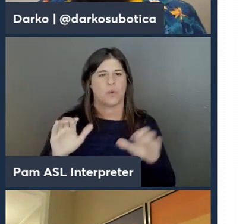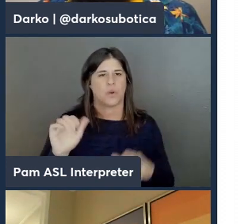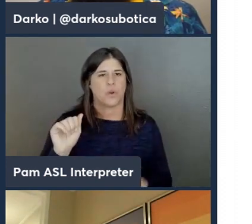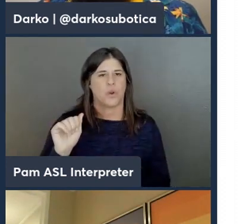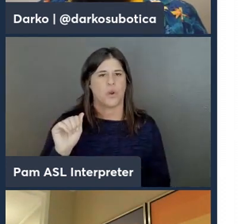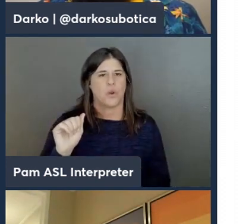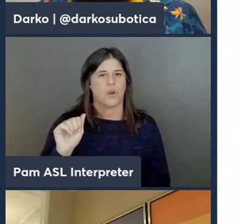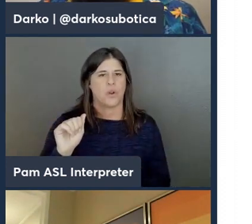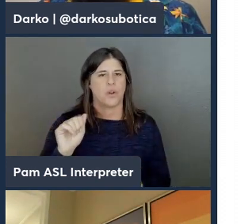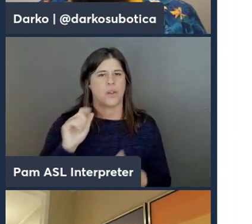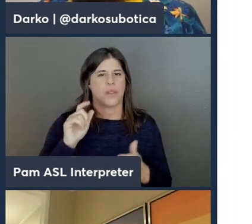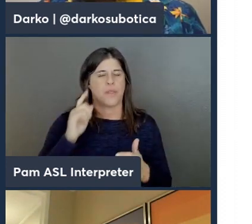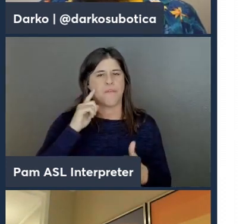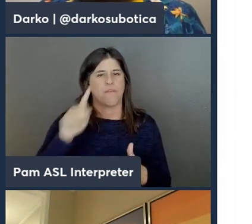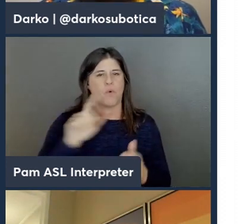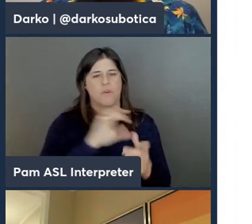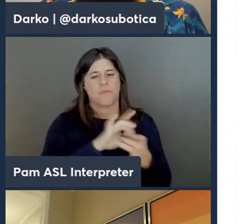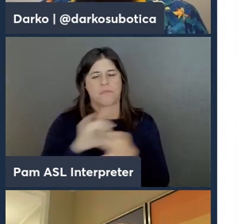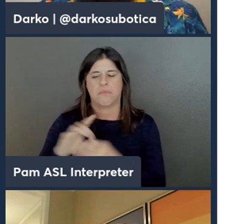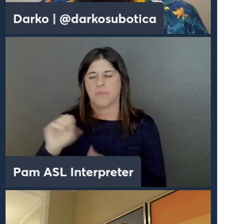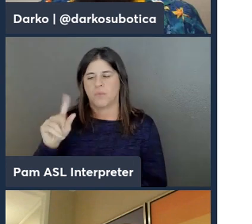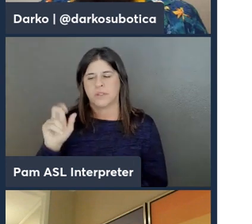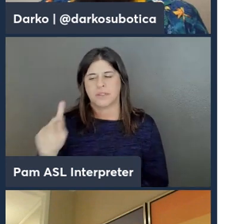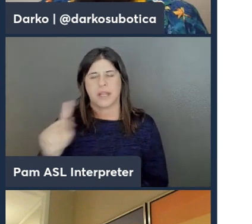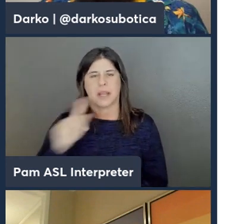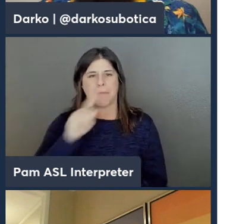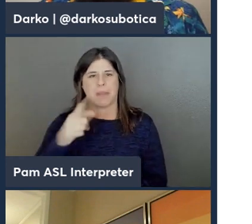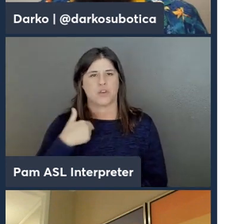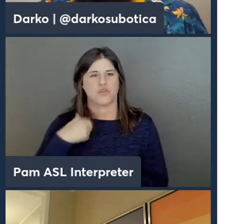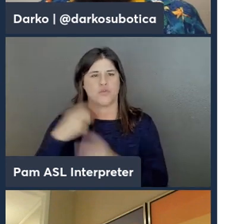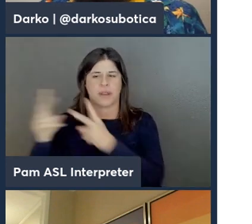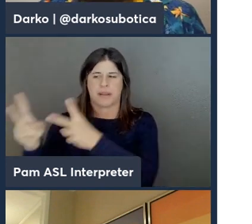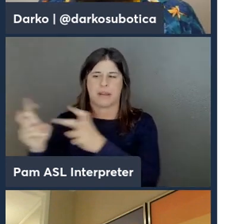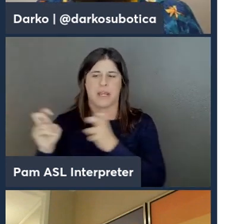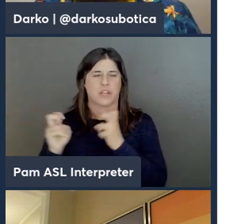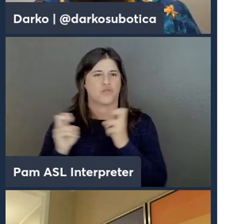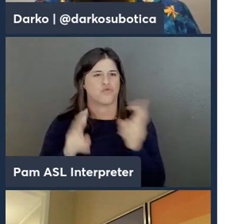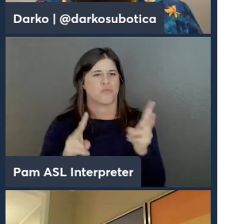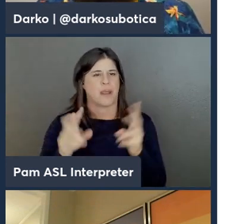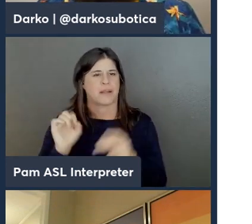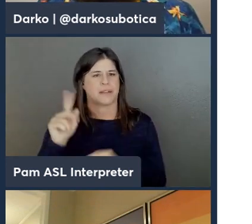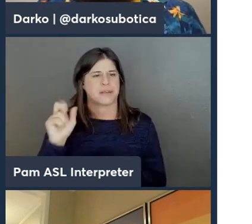to ensure that the right, it can extract the slack identity here.